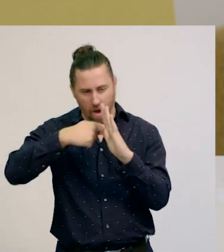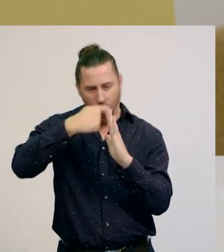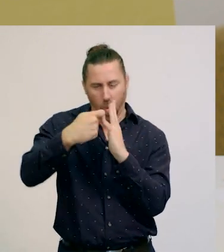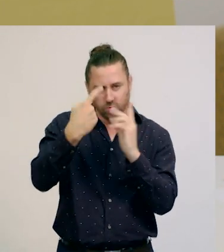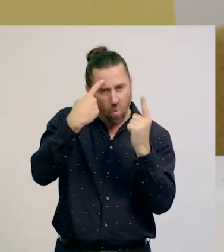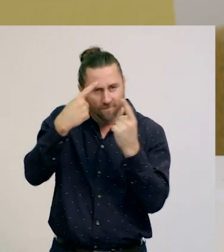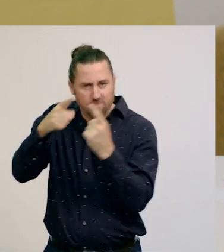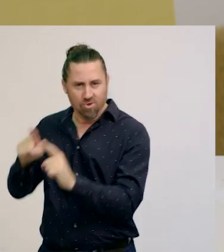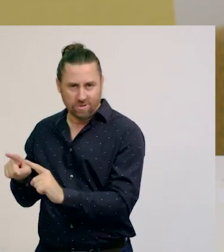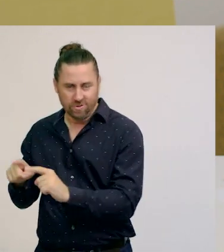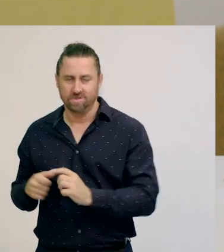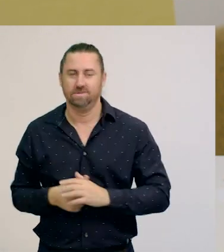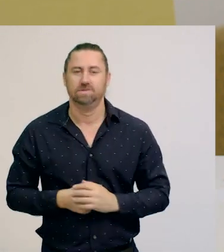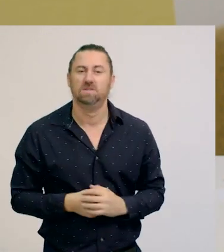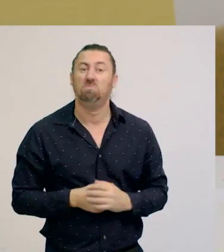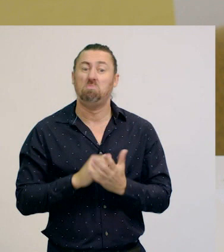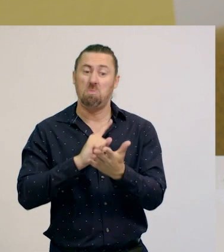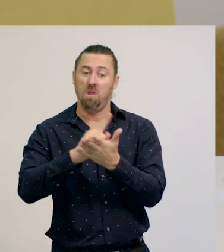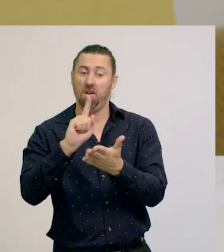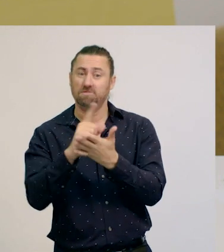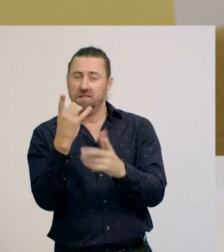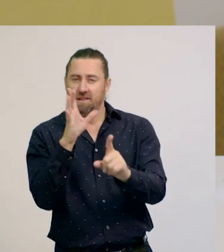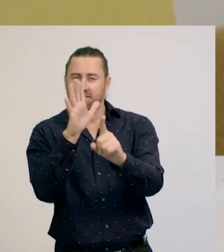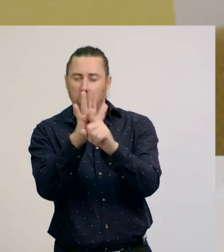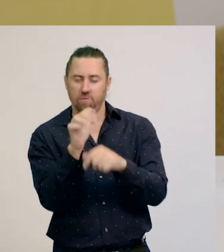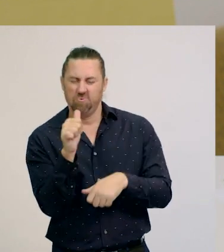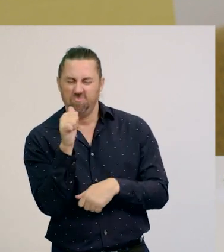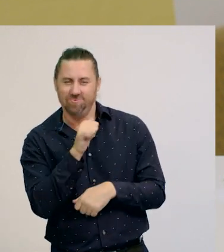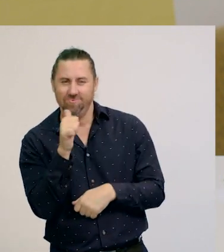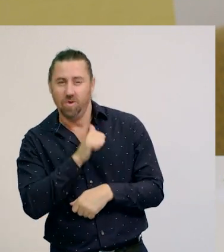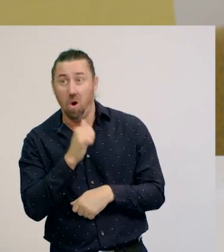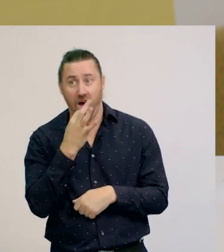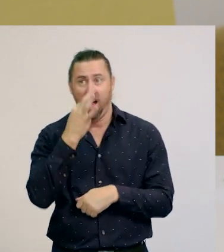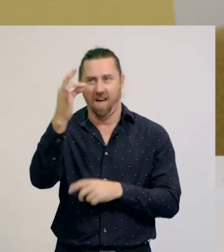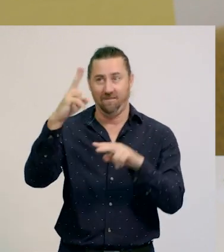Later on, you might like to challenge yourself or your family to a game, too.